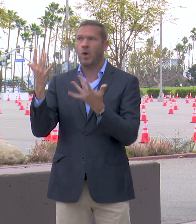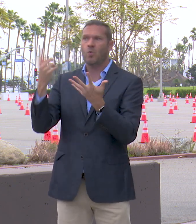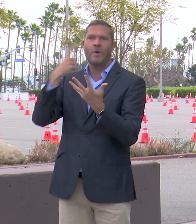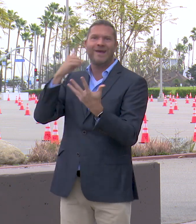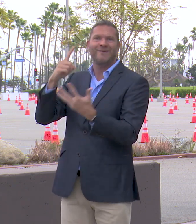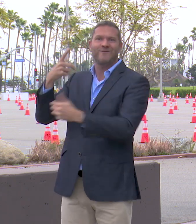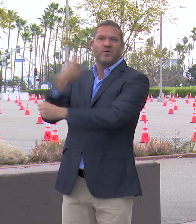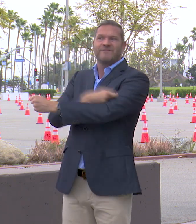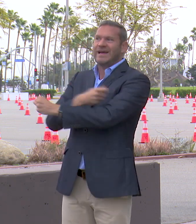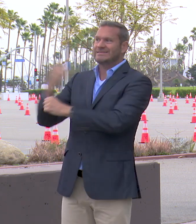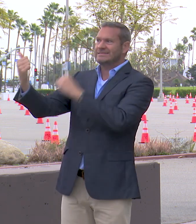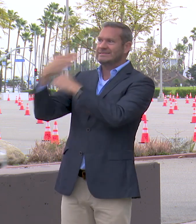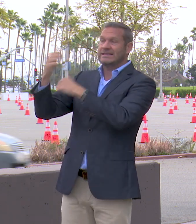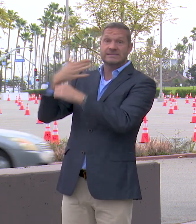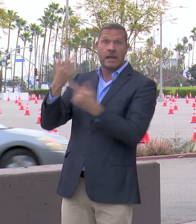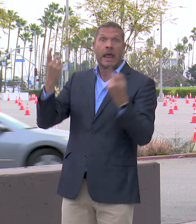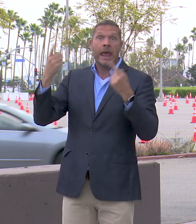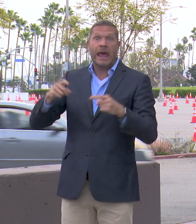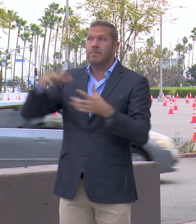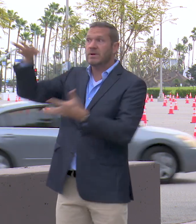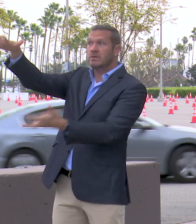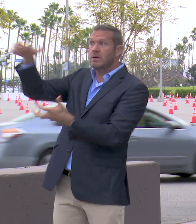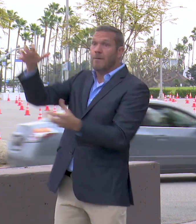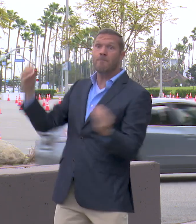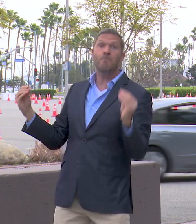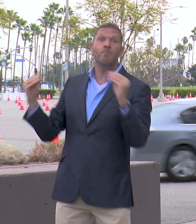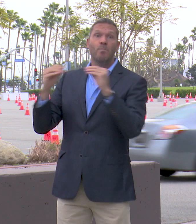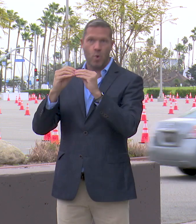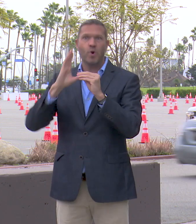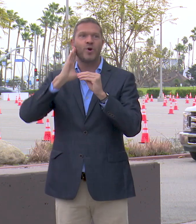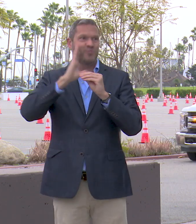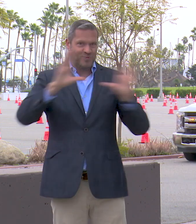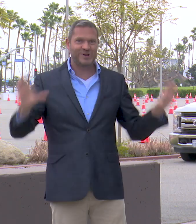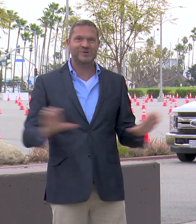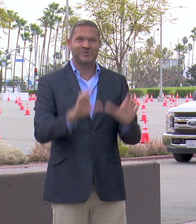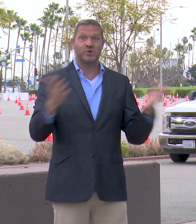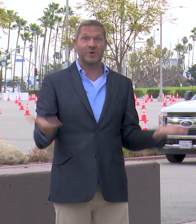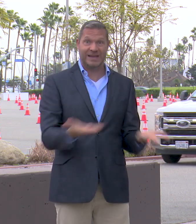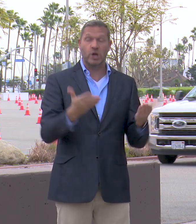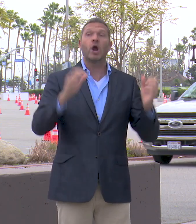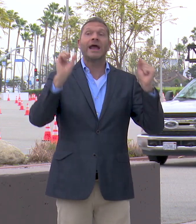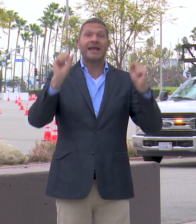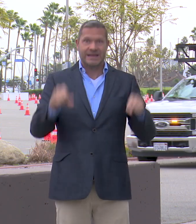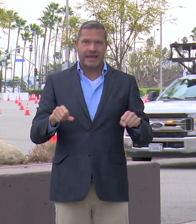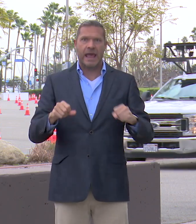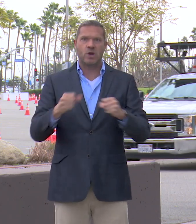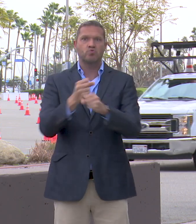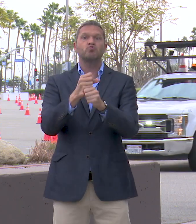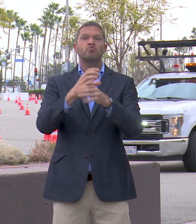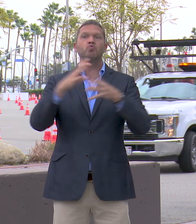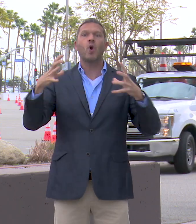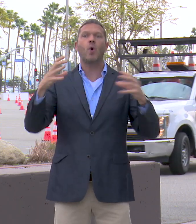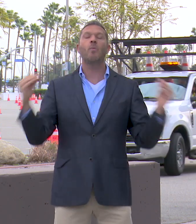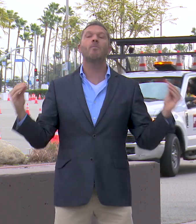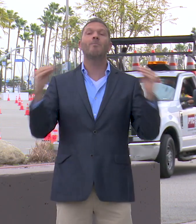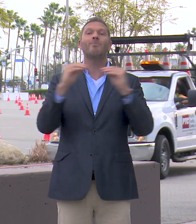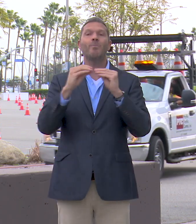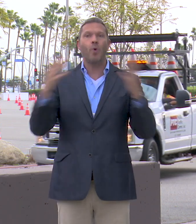sends us, the more vaccinations we're going to do at the site. So we can add and have capacity to grow pretty quickly and we're really hoping that that